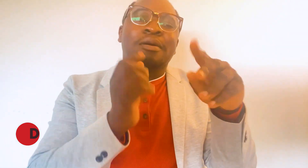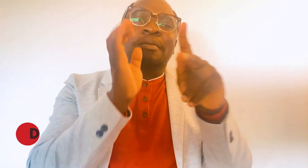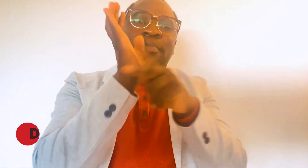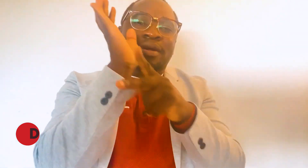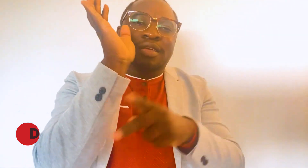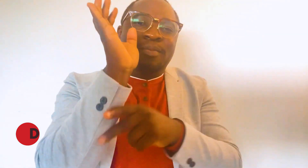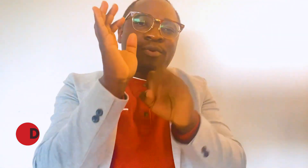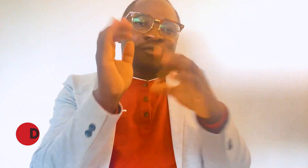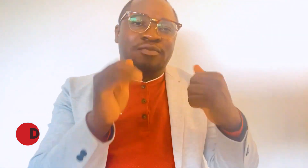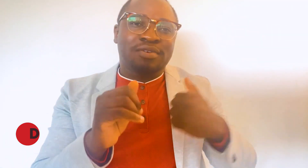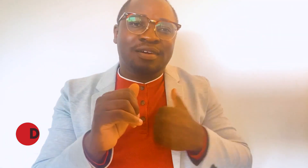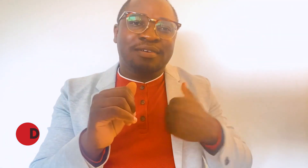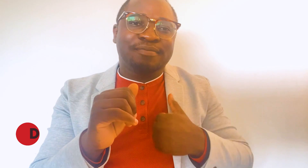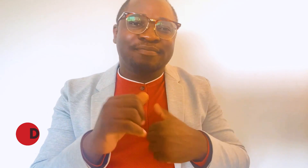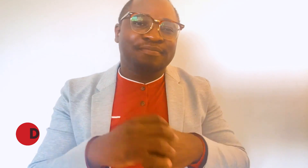where the Parliament of Canada is located.